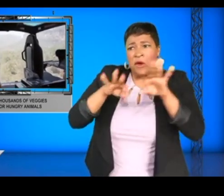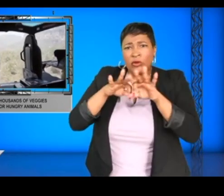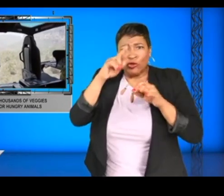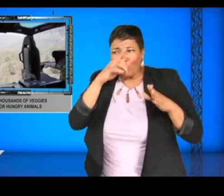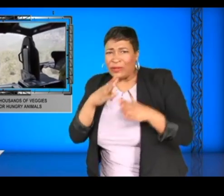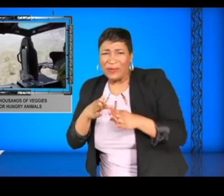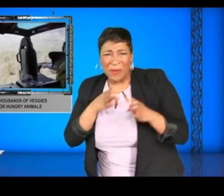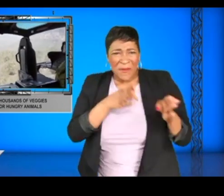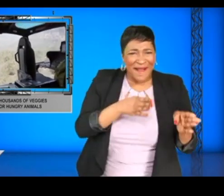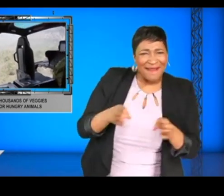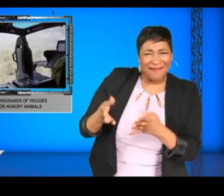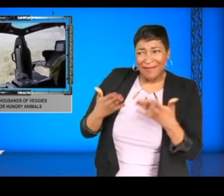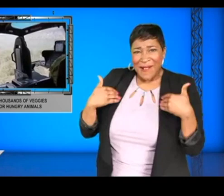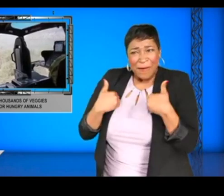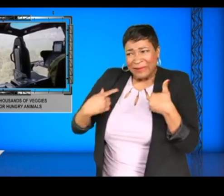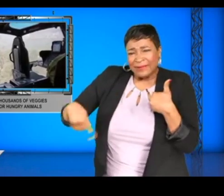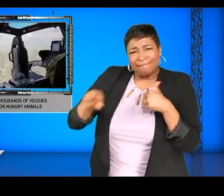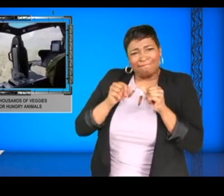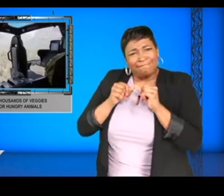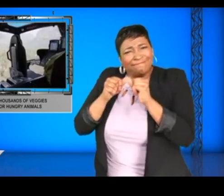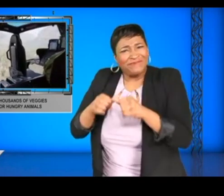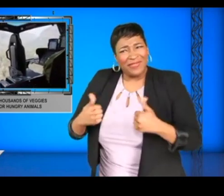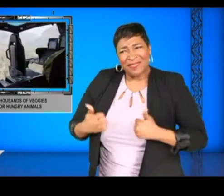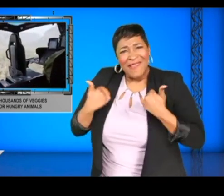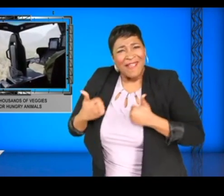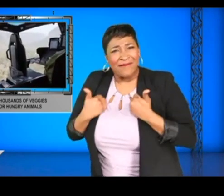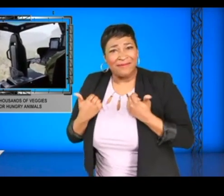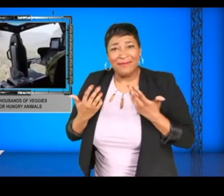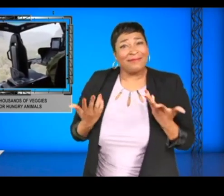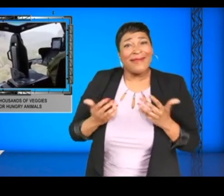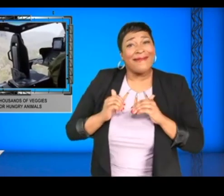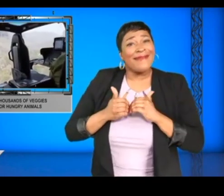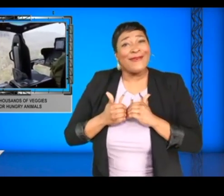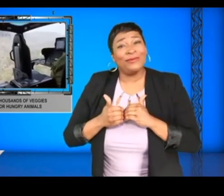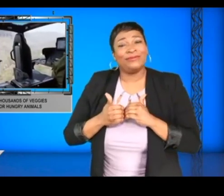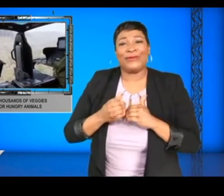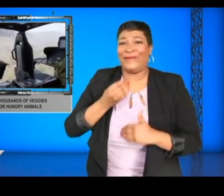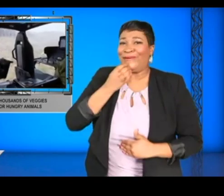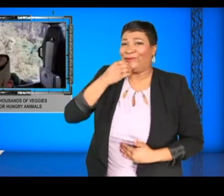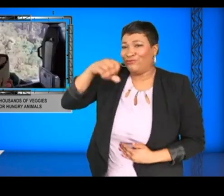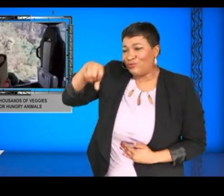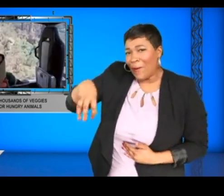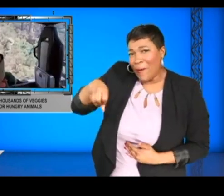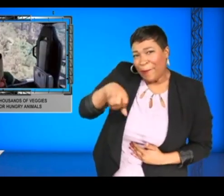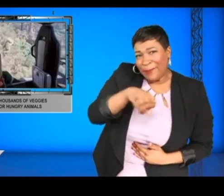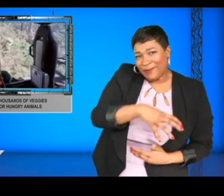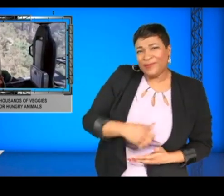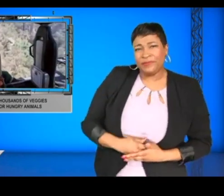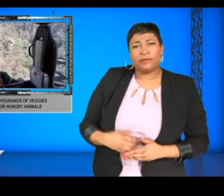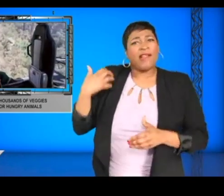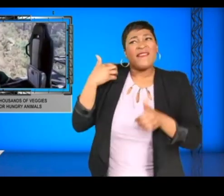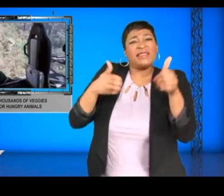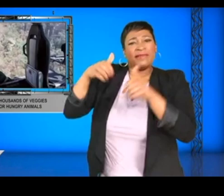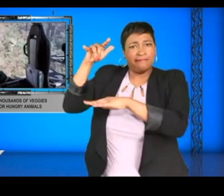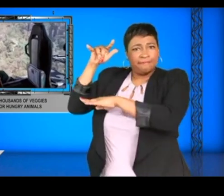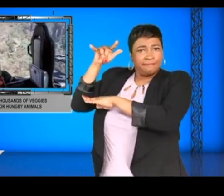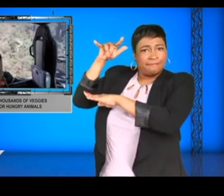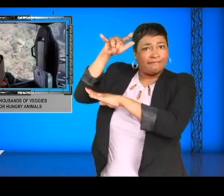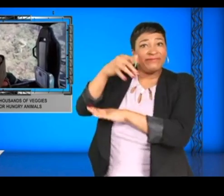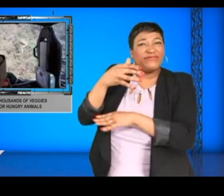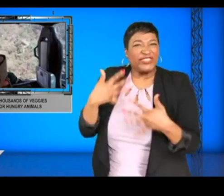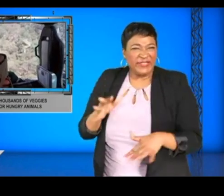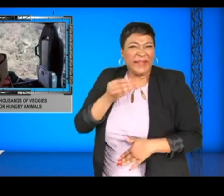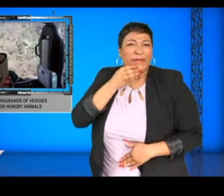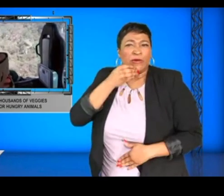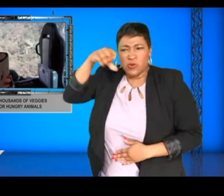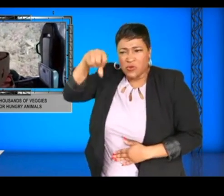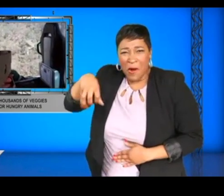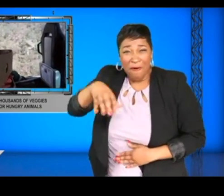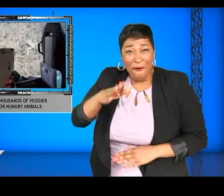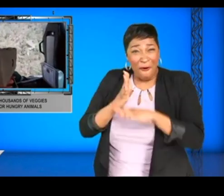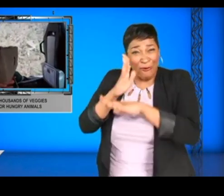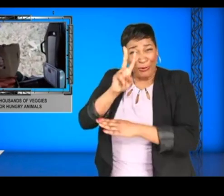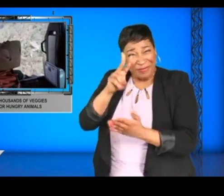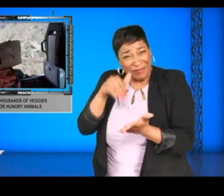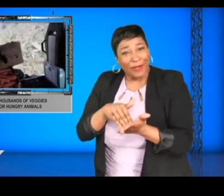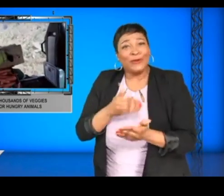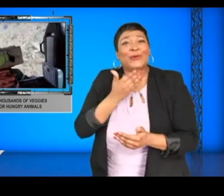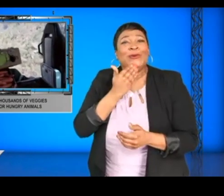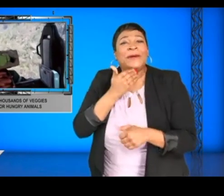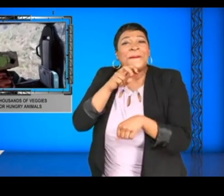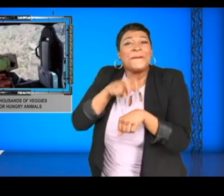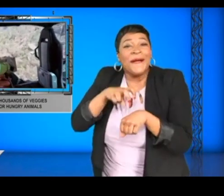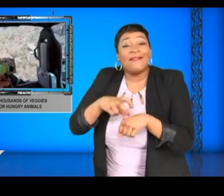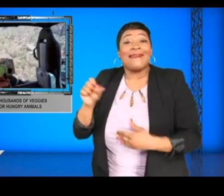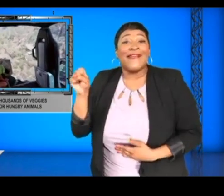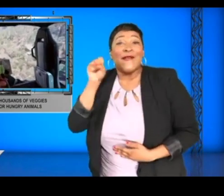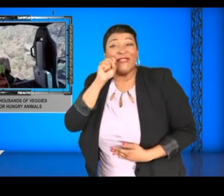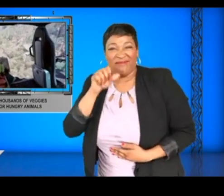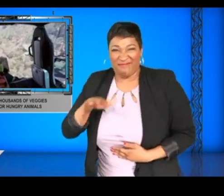Dropping food is one of the key strategies to keep the animals alive.